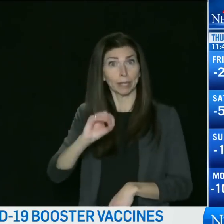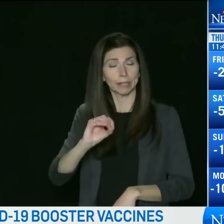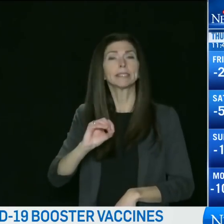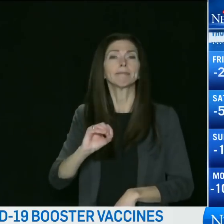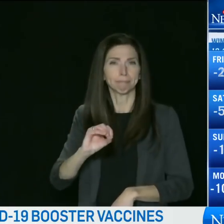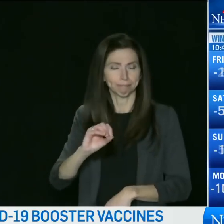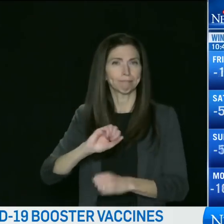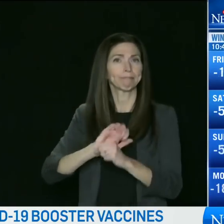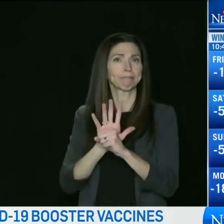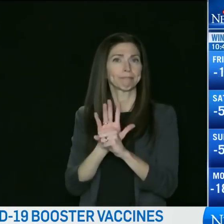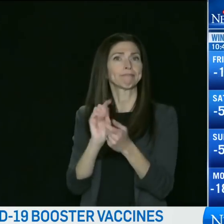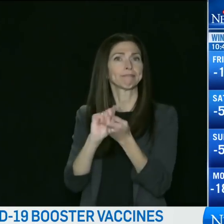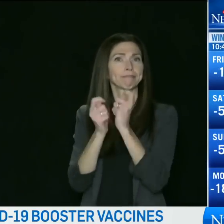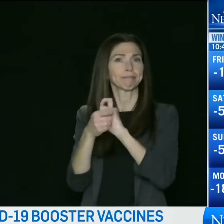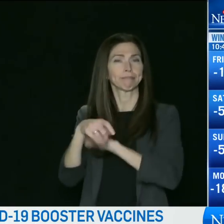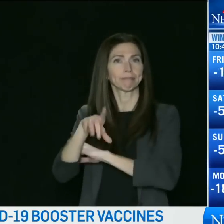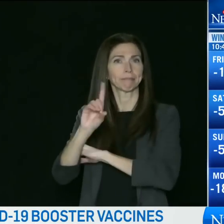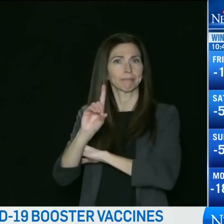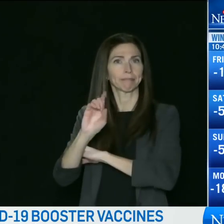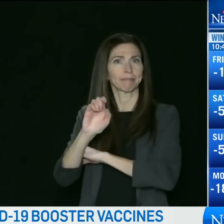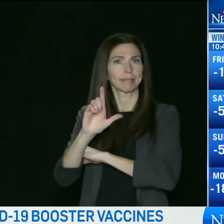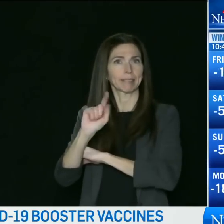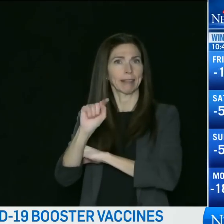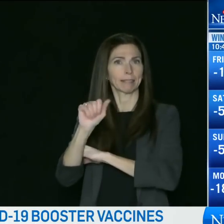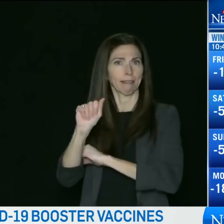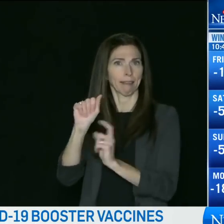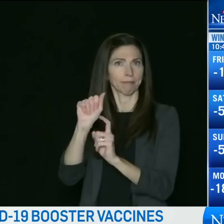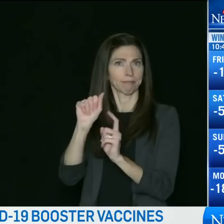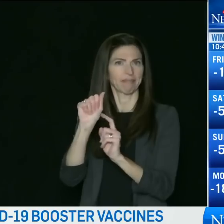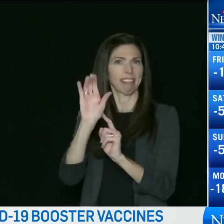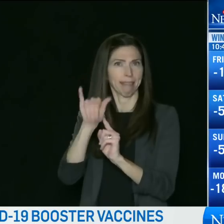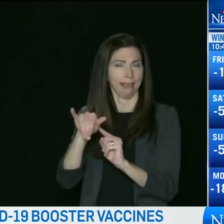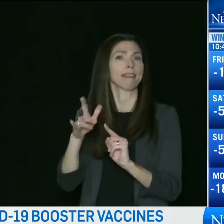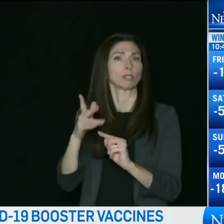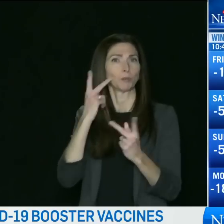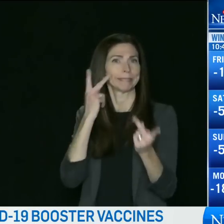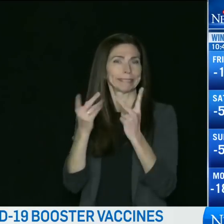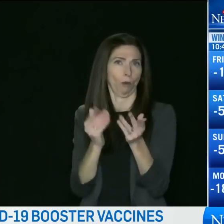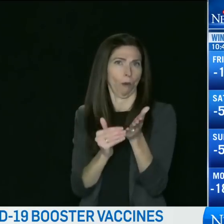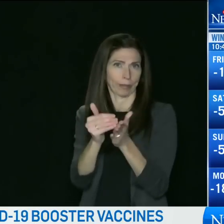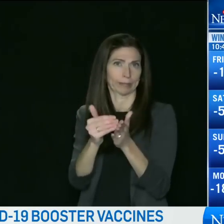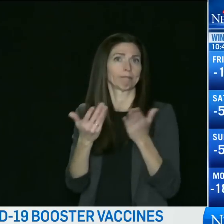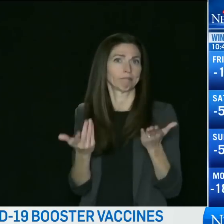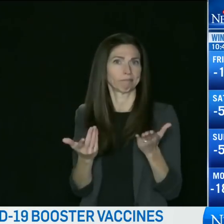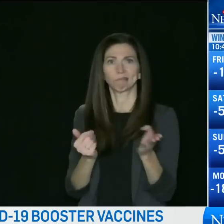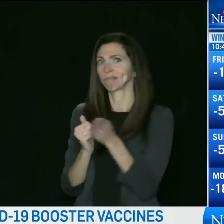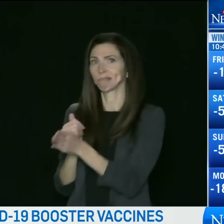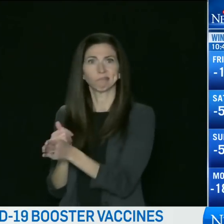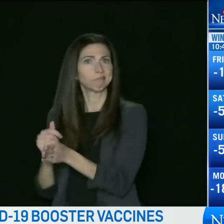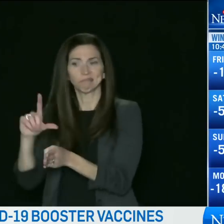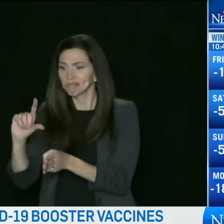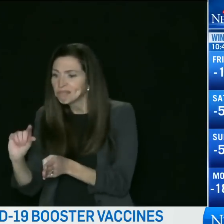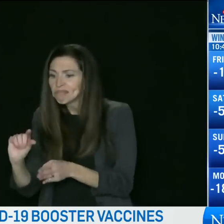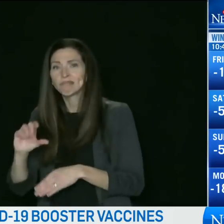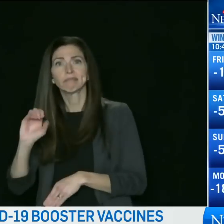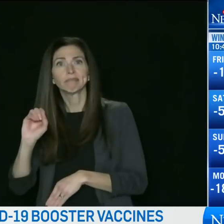DOMINANT VARIANT IS THE DELTA VARIANT AND IT'S IMPORTANT TO